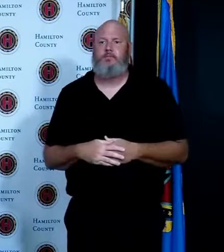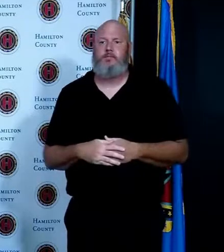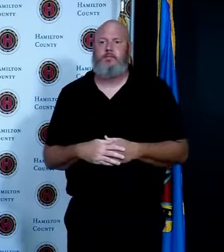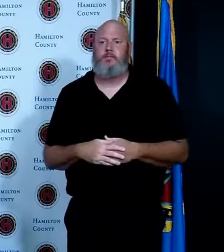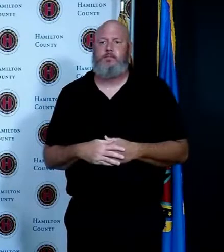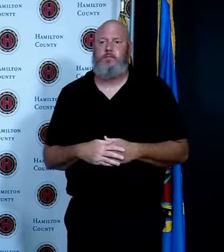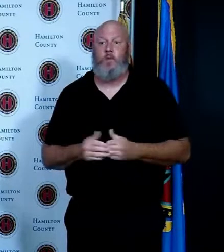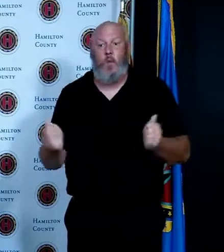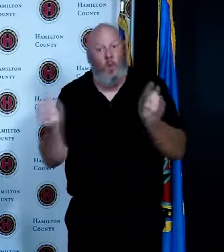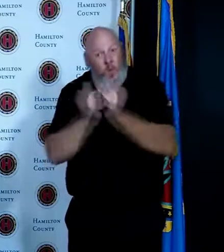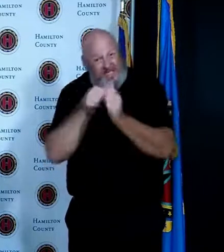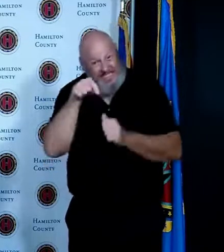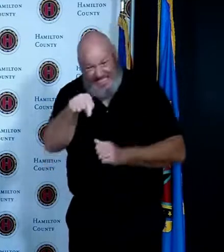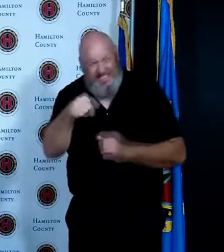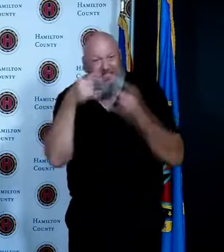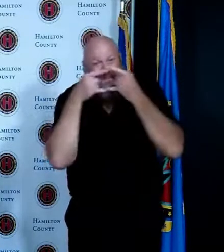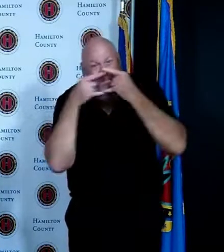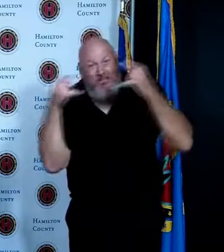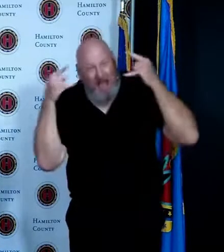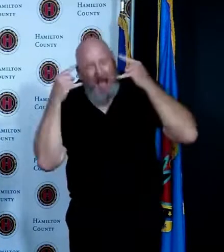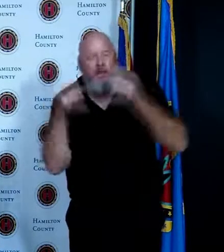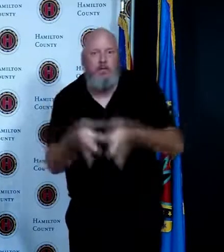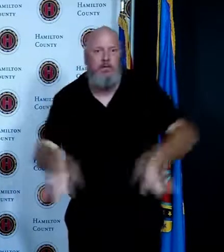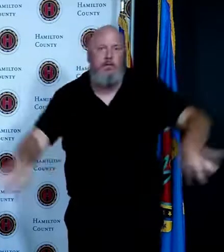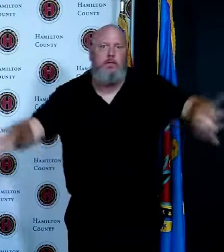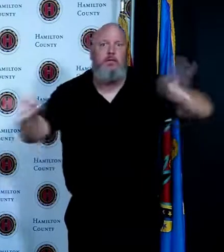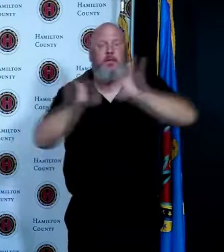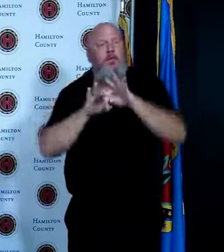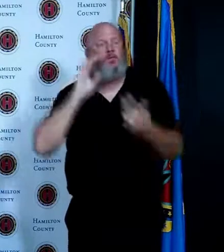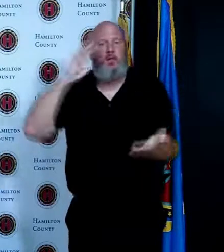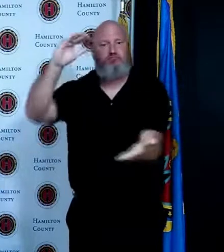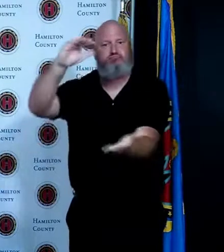our agency and quite frankly the county has been working with businesses to gain